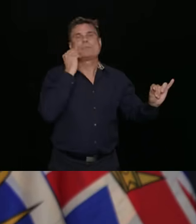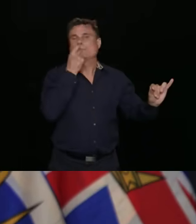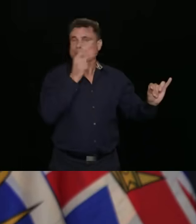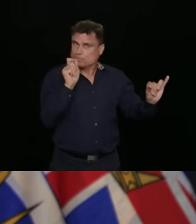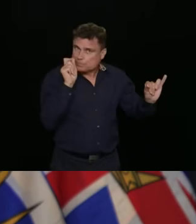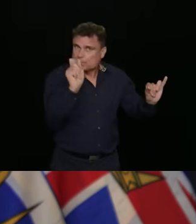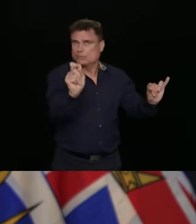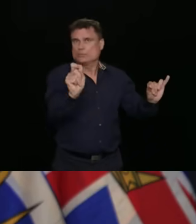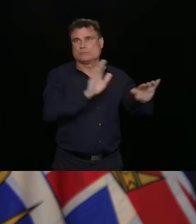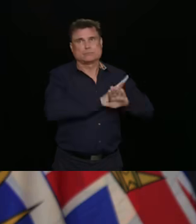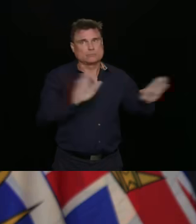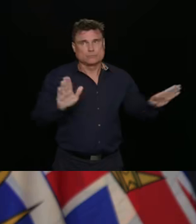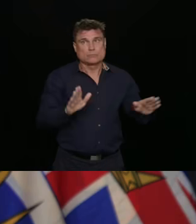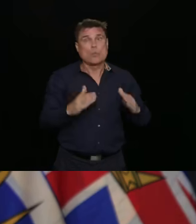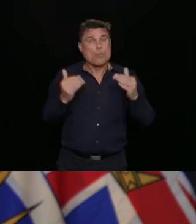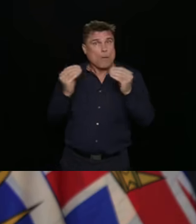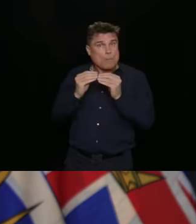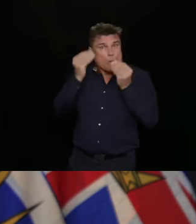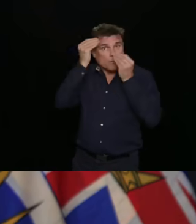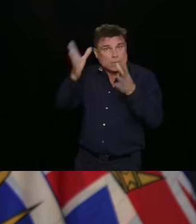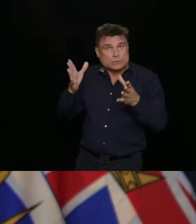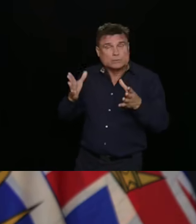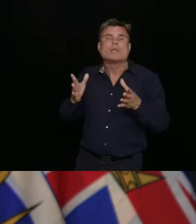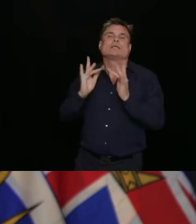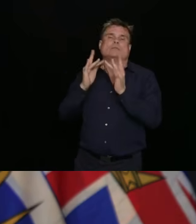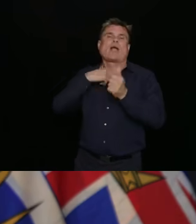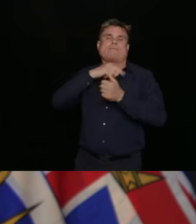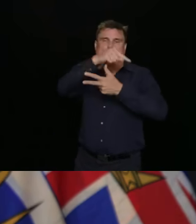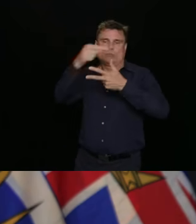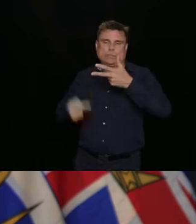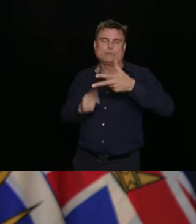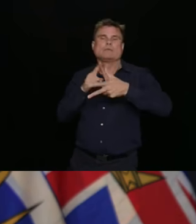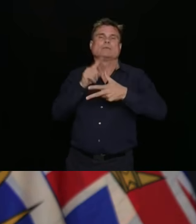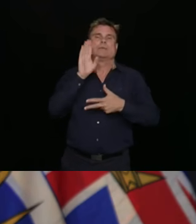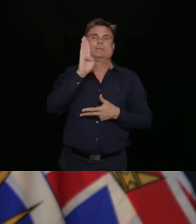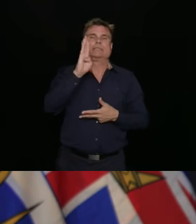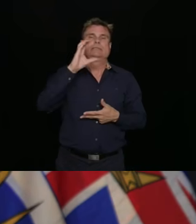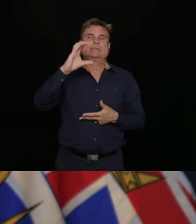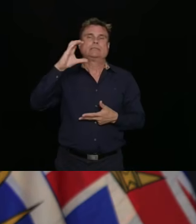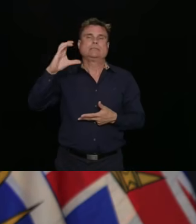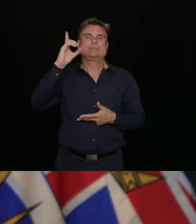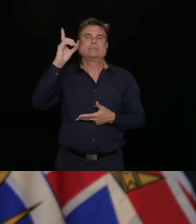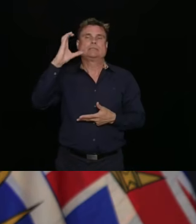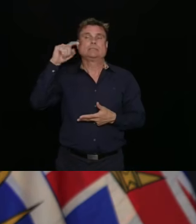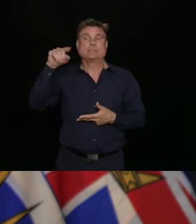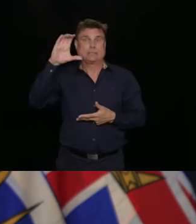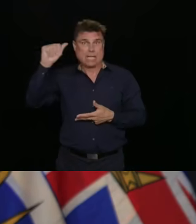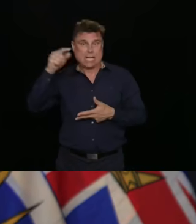Next question is from Liza Yuzda, you NEWS 1130. I'm wondering,